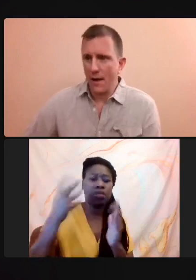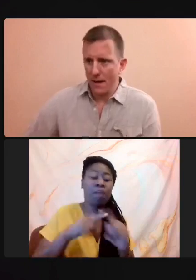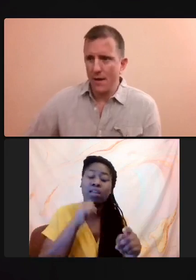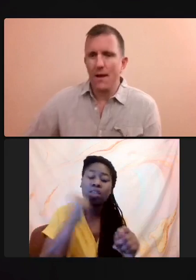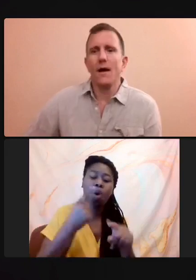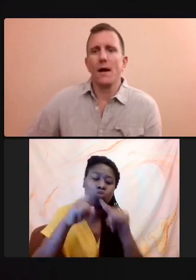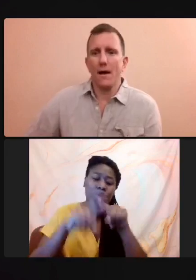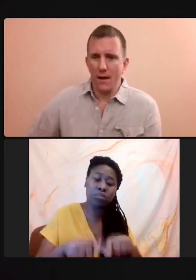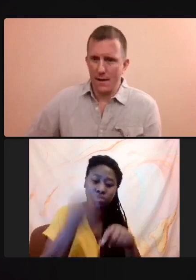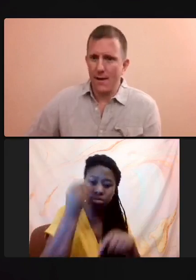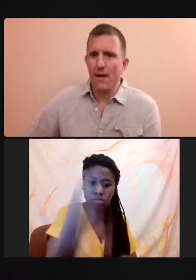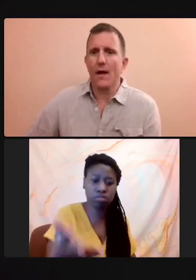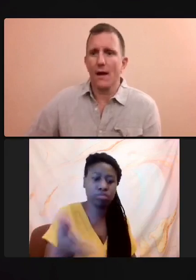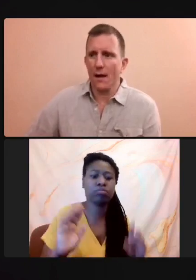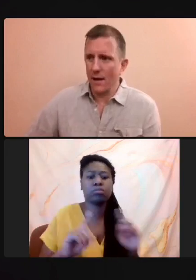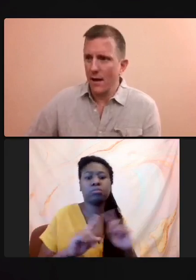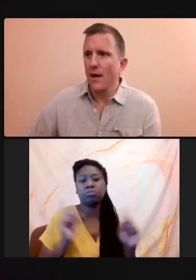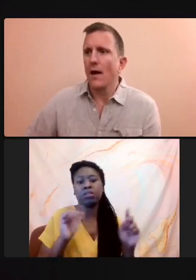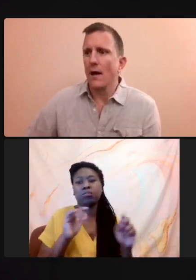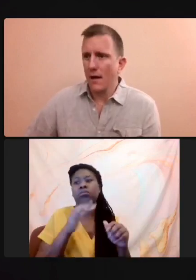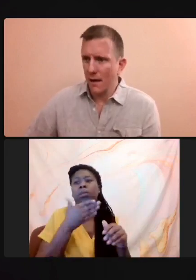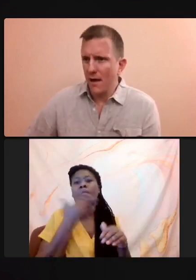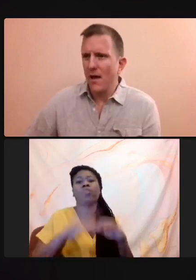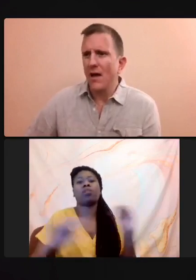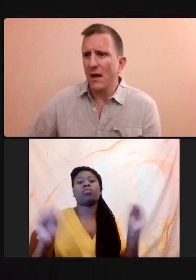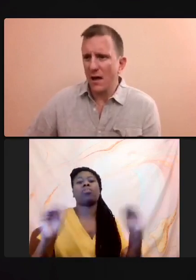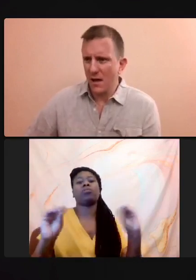And then the last question, that is from Jewel